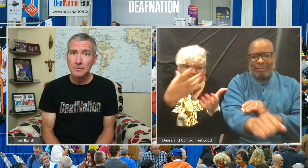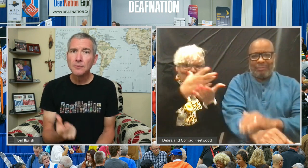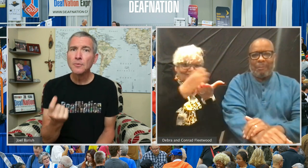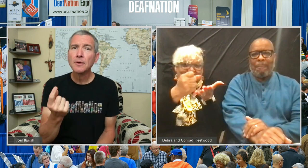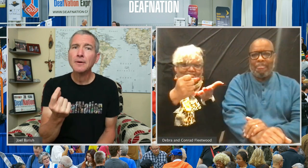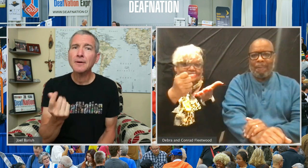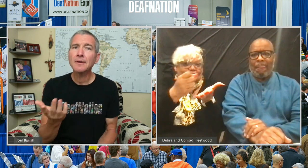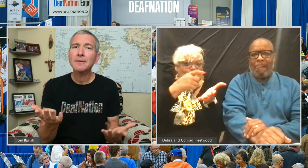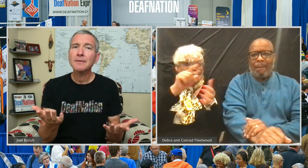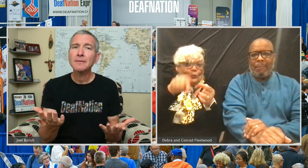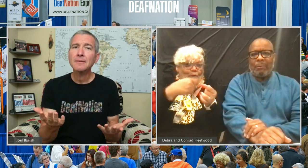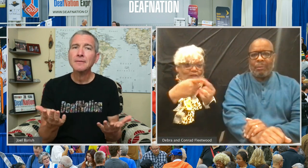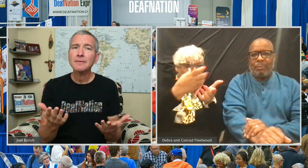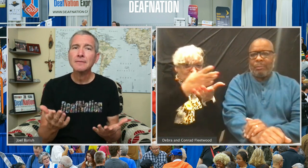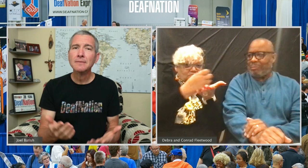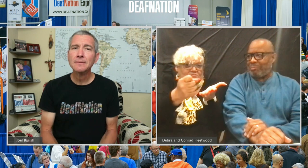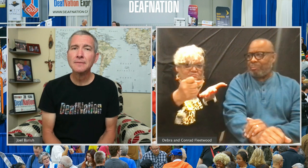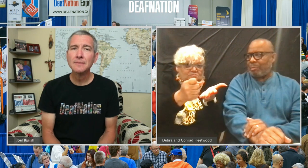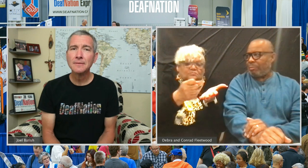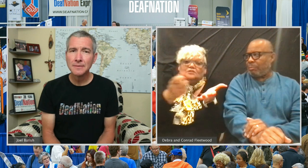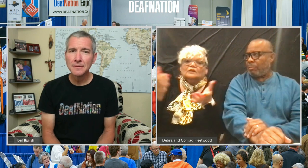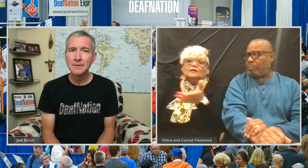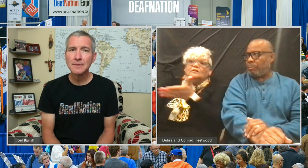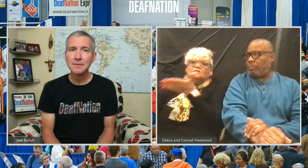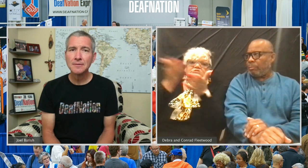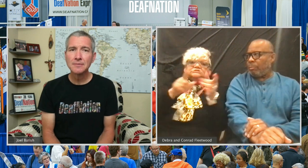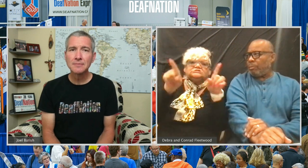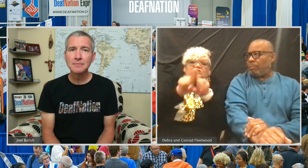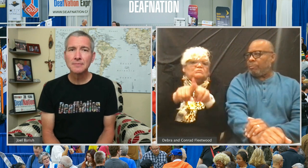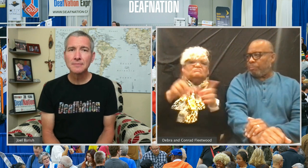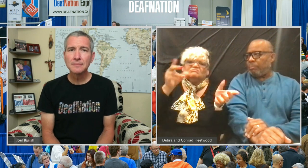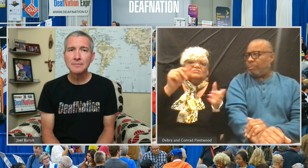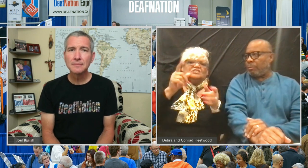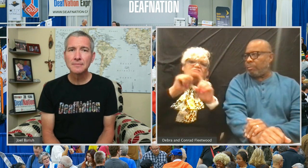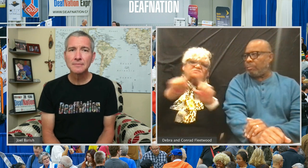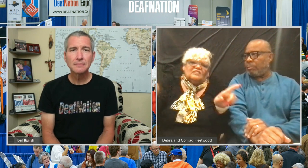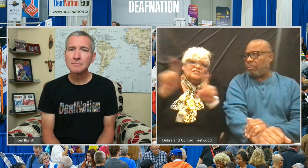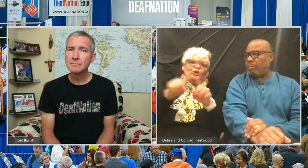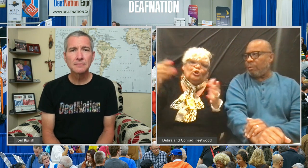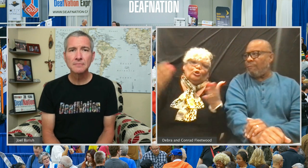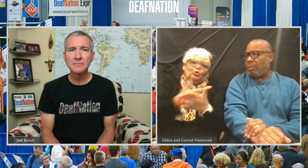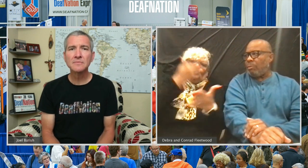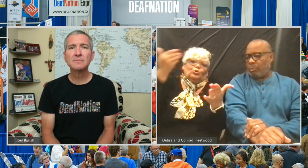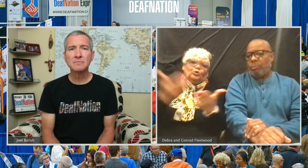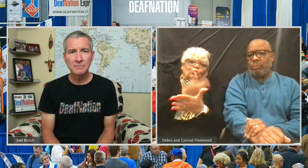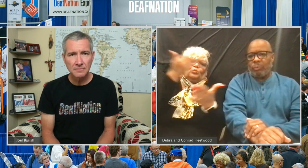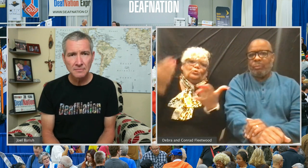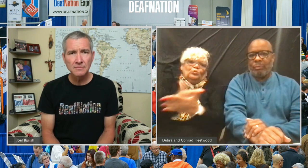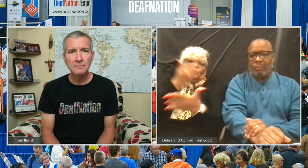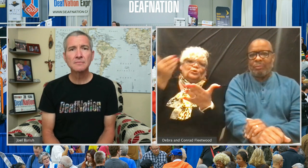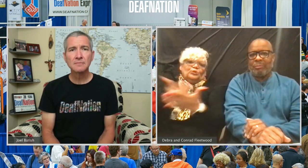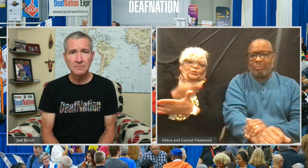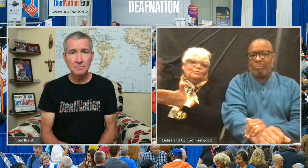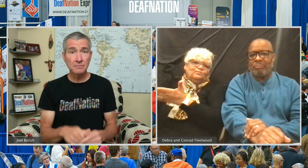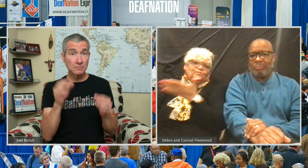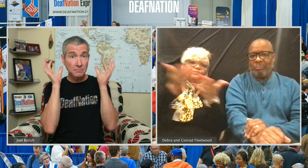When we run out of a thing, we don’t get the same thing. Different and new things every time.